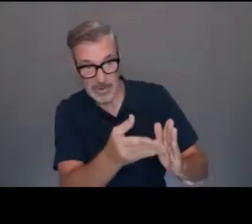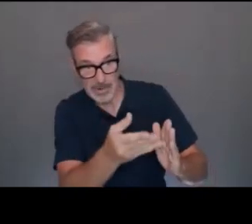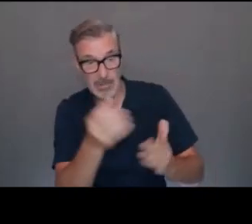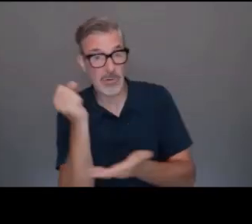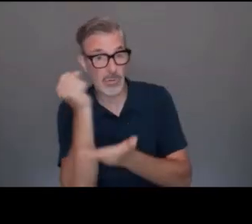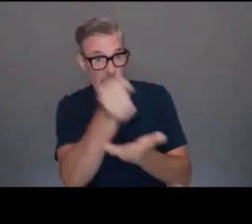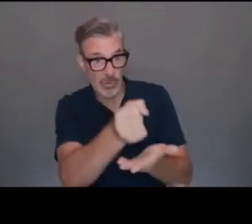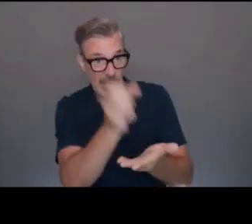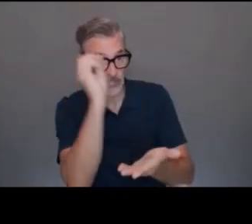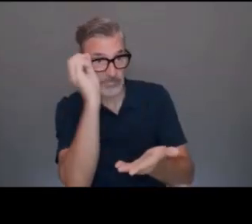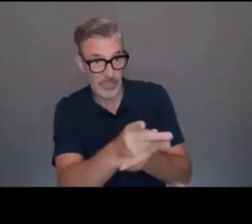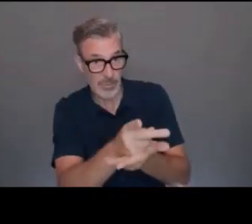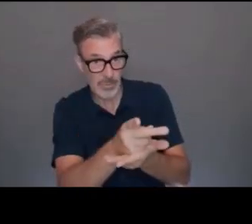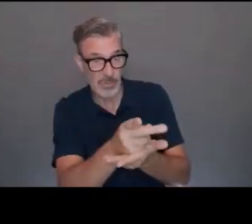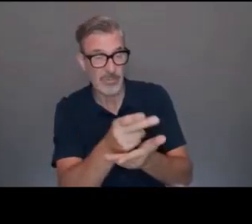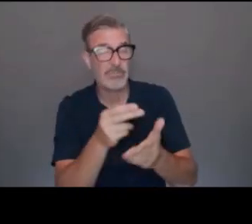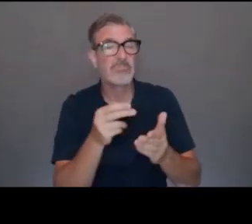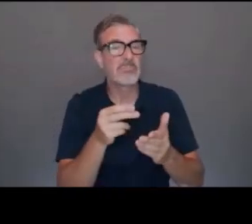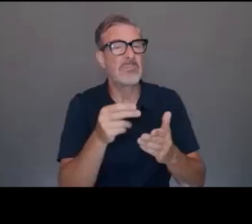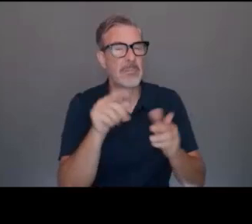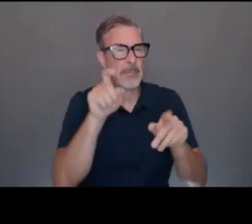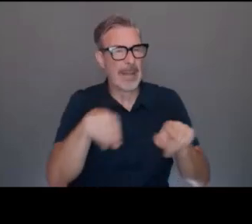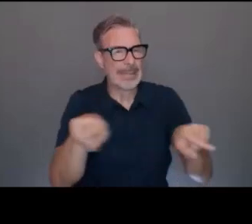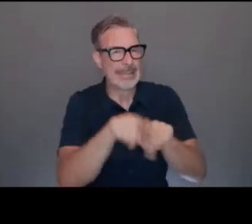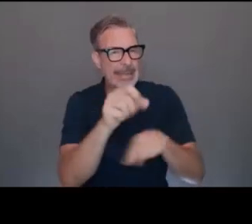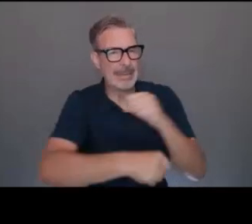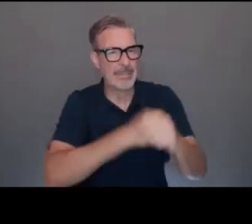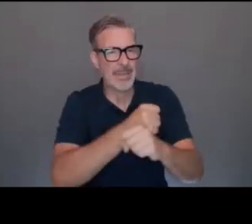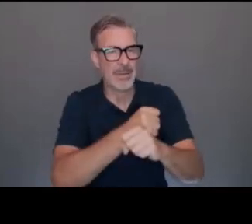For more information about income taxes in your grant, please refer to our website.